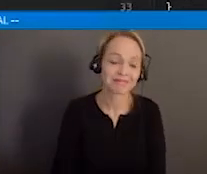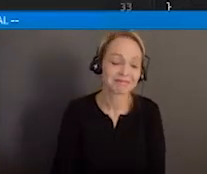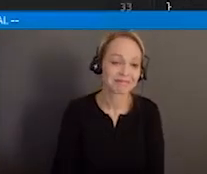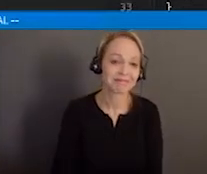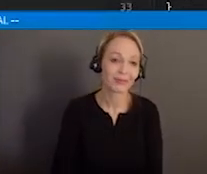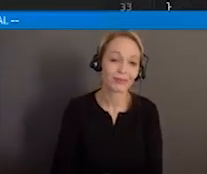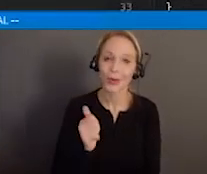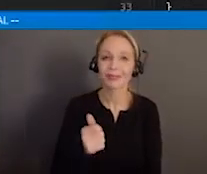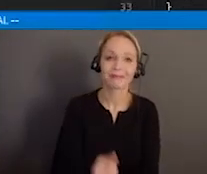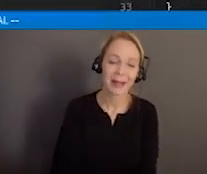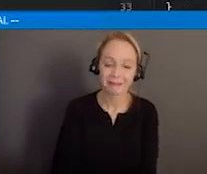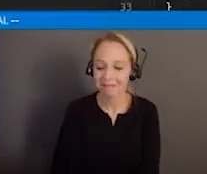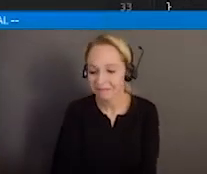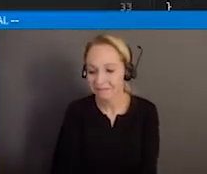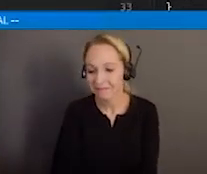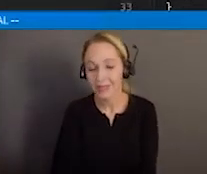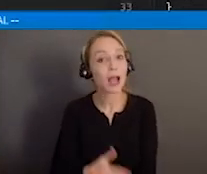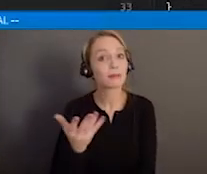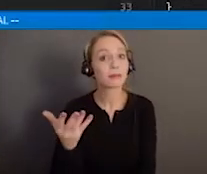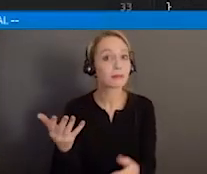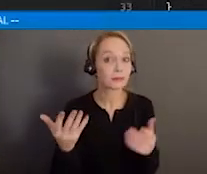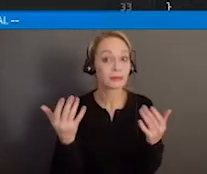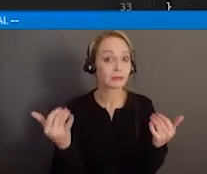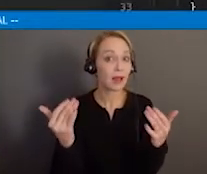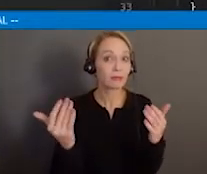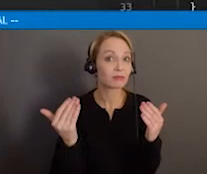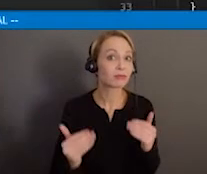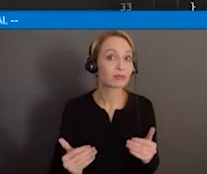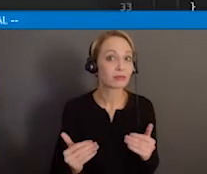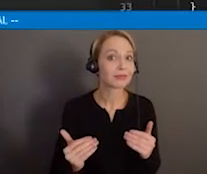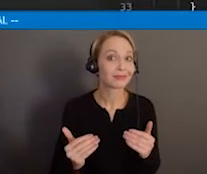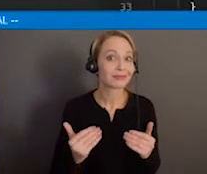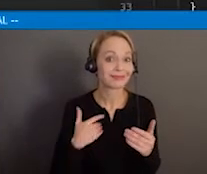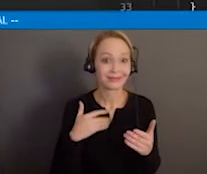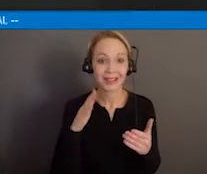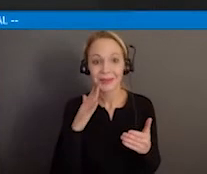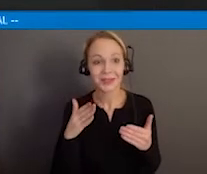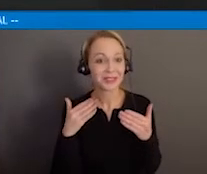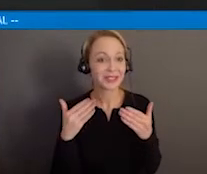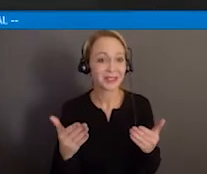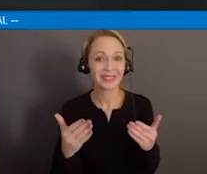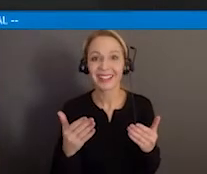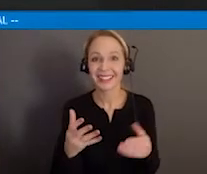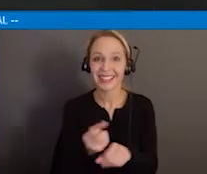WITH THAT LET'S GO AHEAD AND ACTUALLY GET THIS RUNNING.